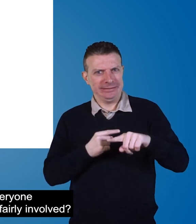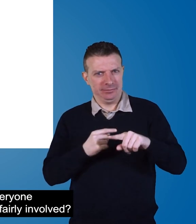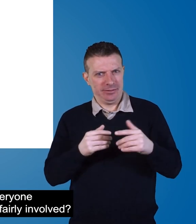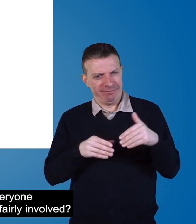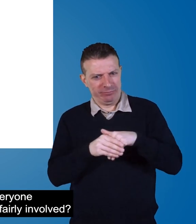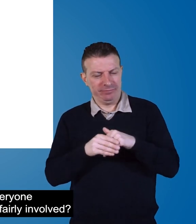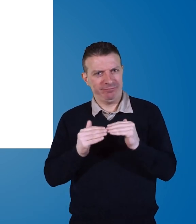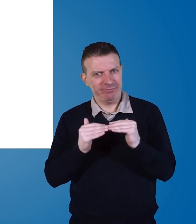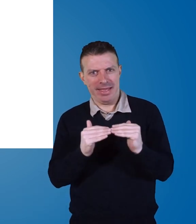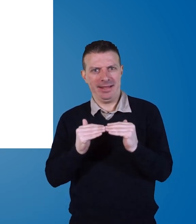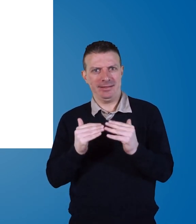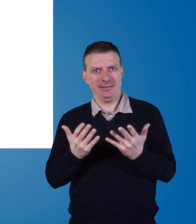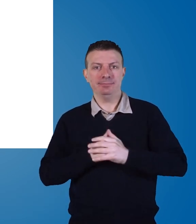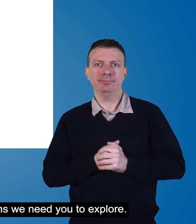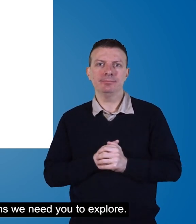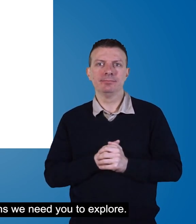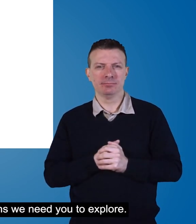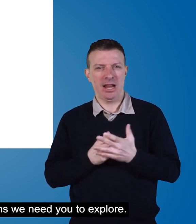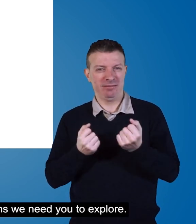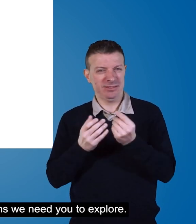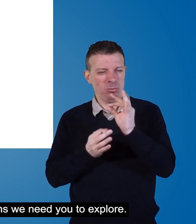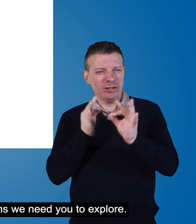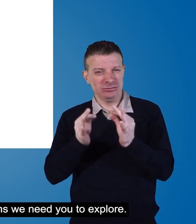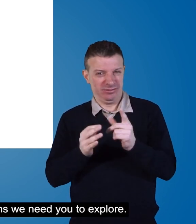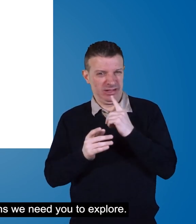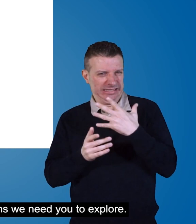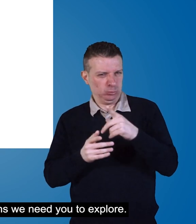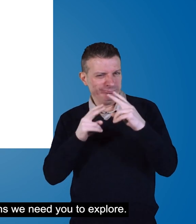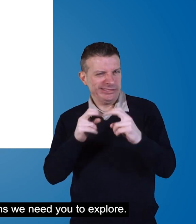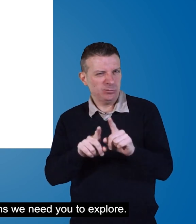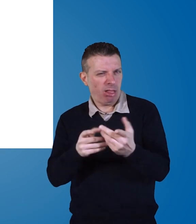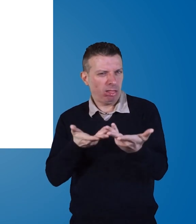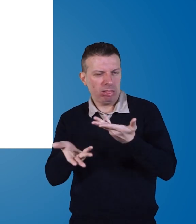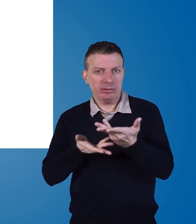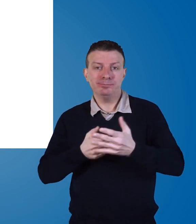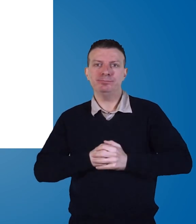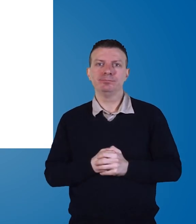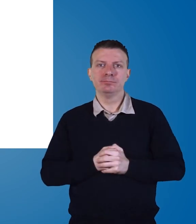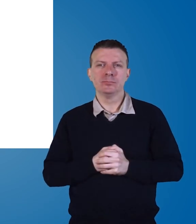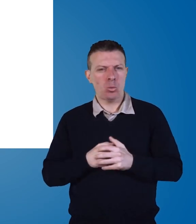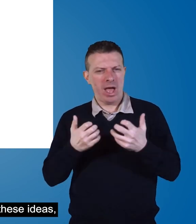fairly involved? These are just some of the questions we need you to explore. To